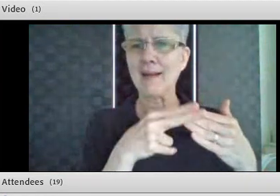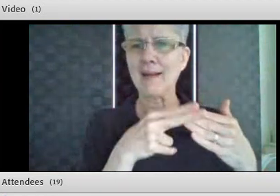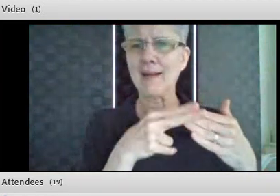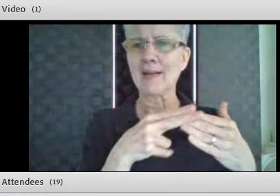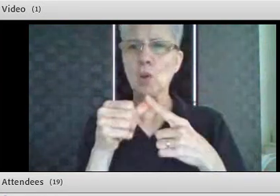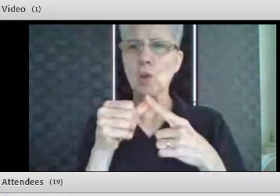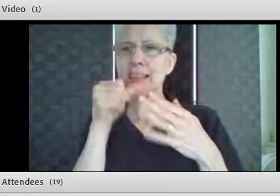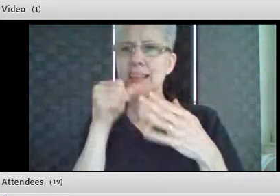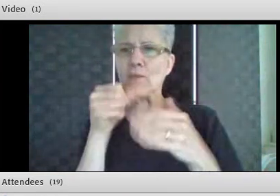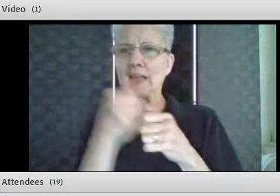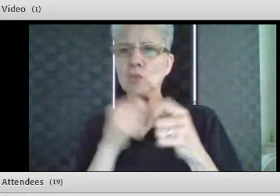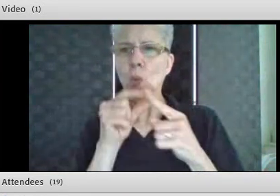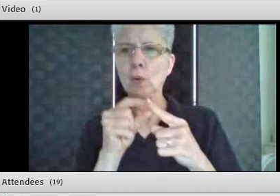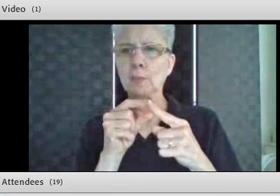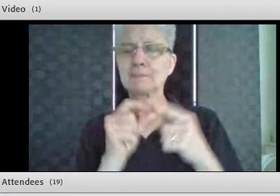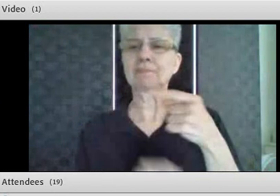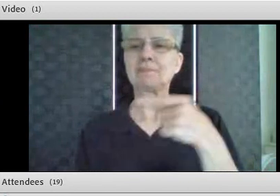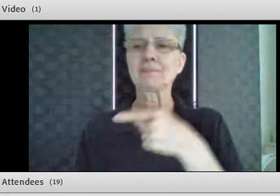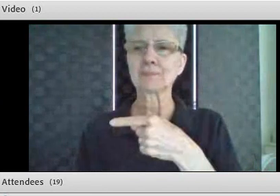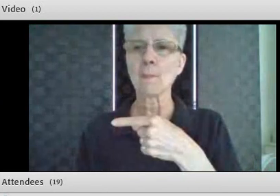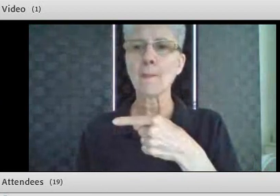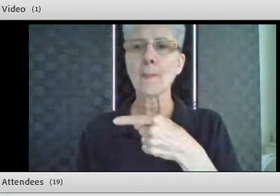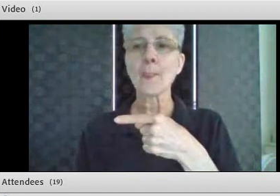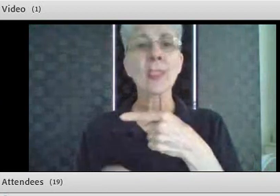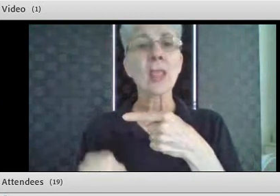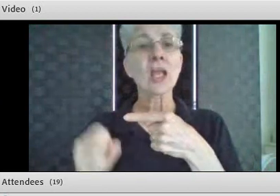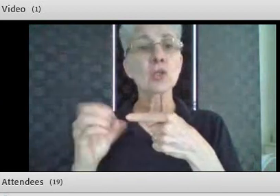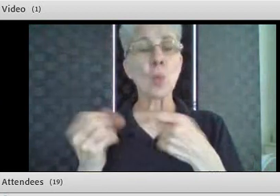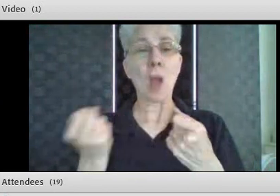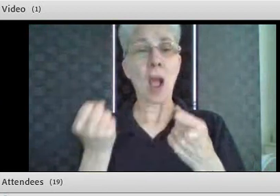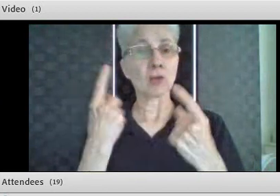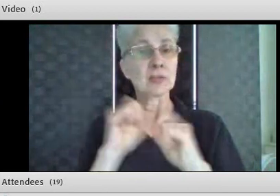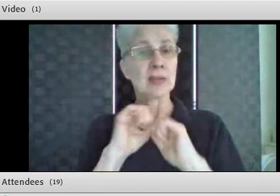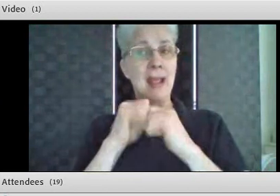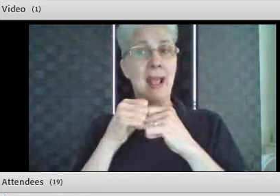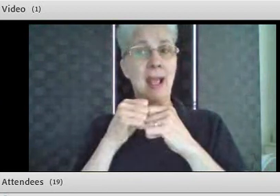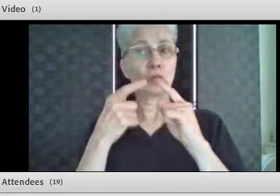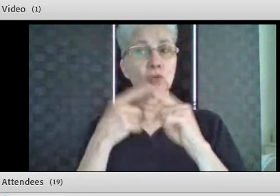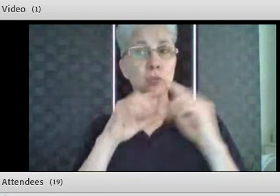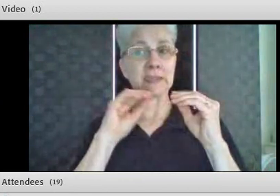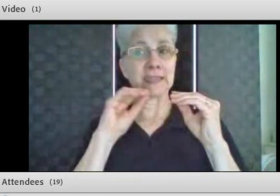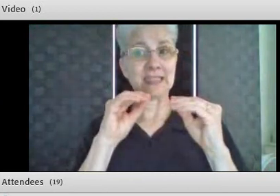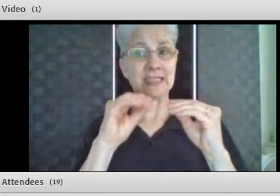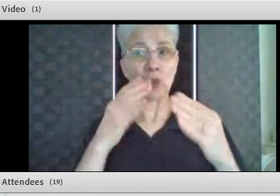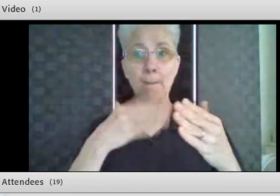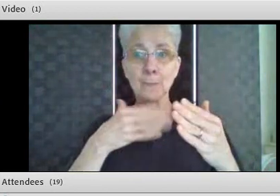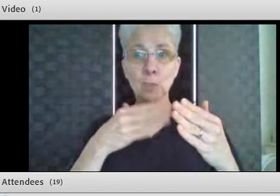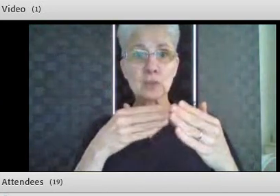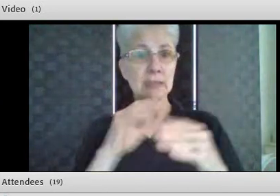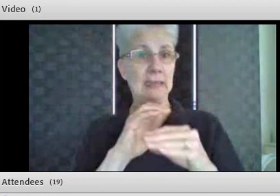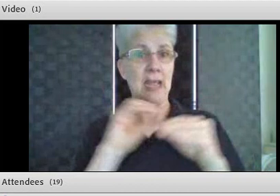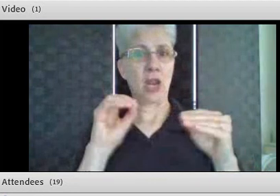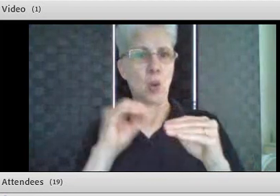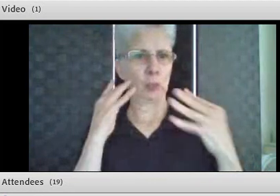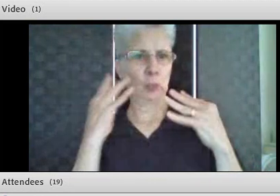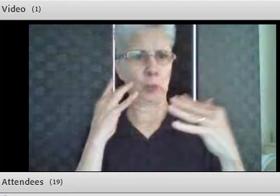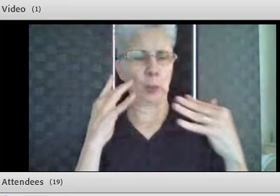Okay, so understand how to teach music without all of the noise.